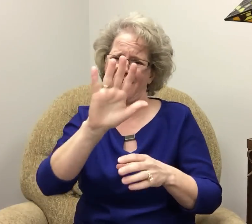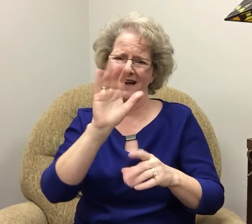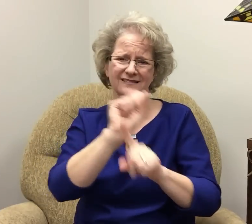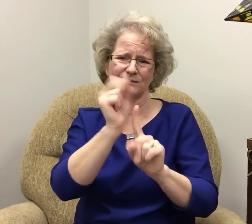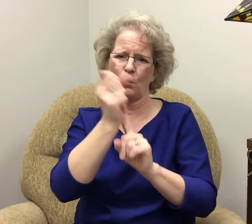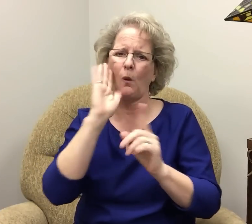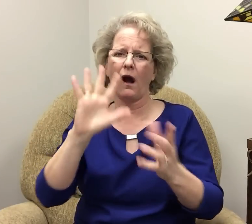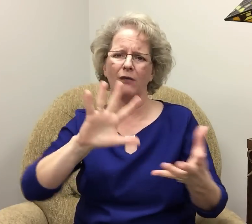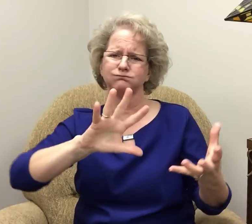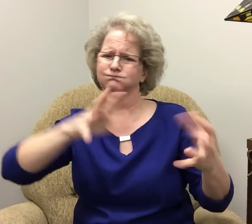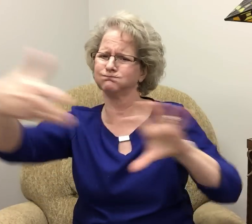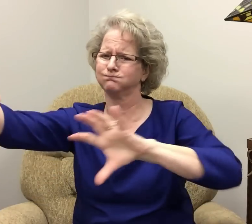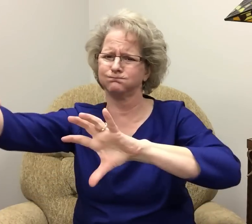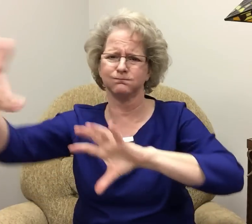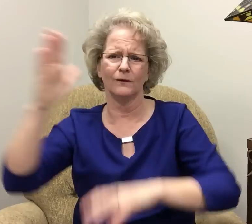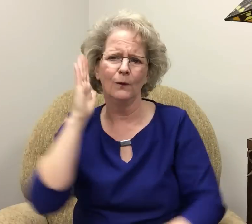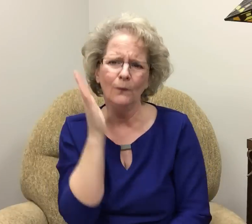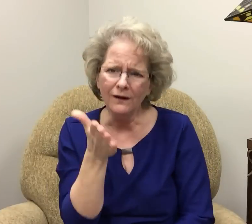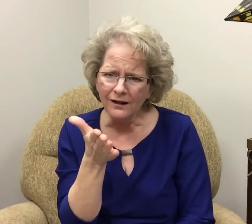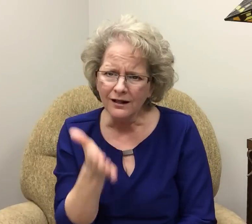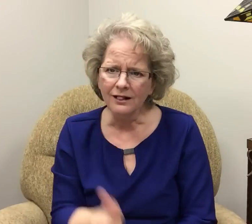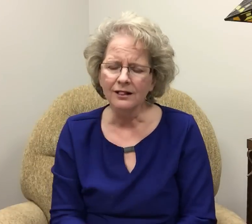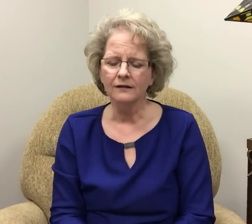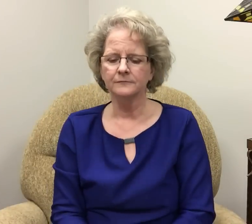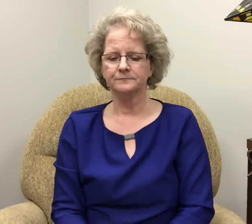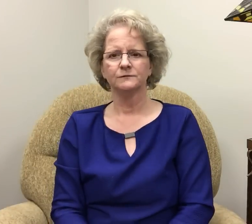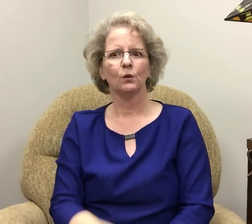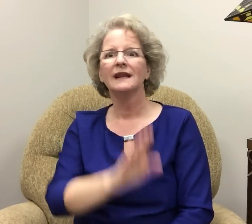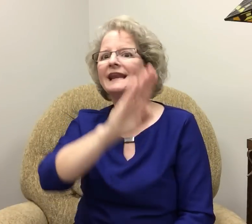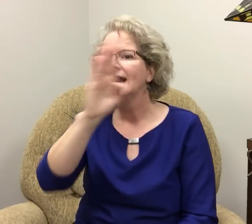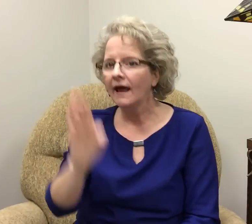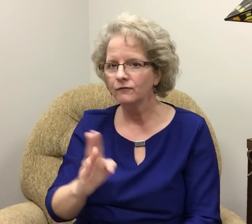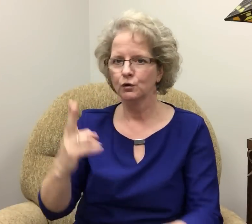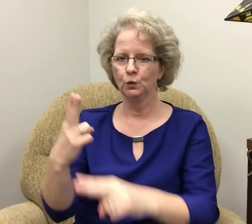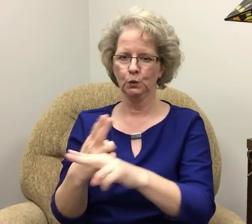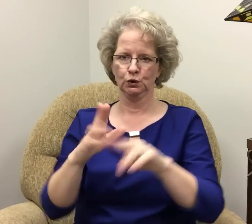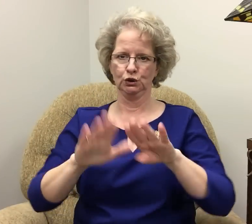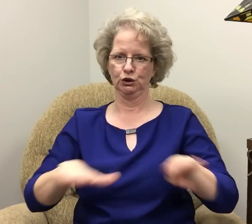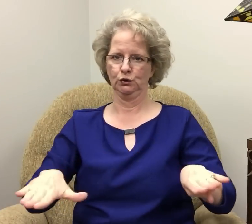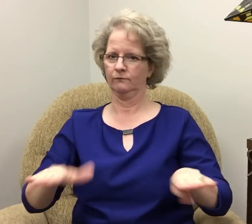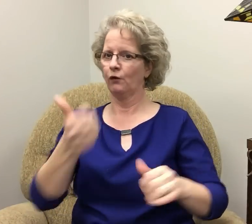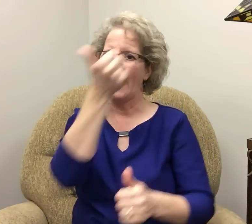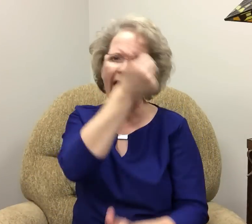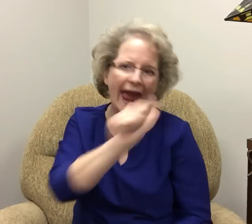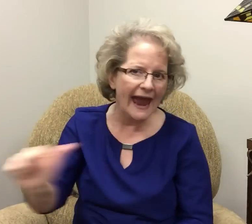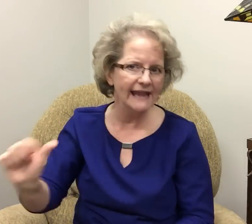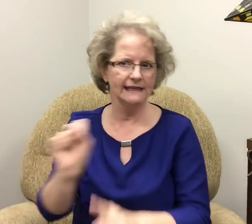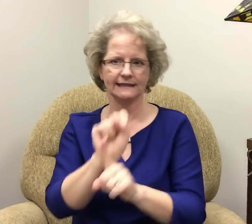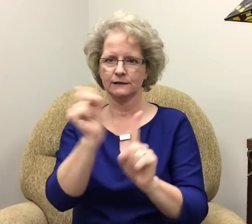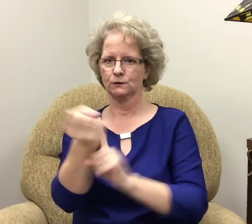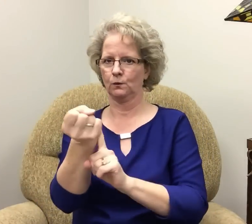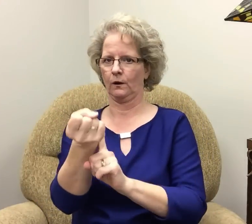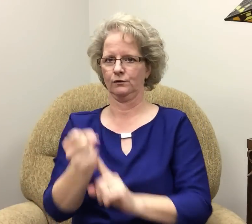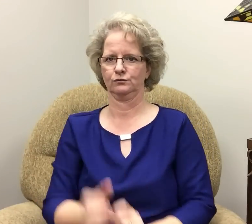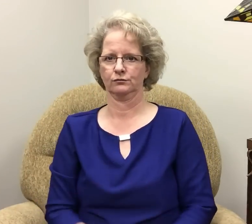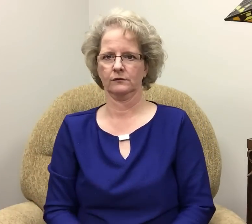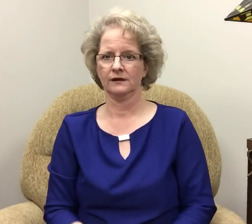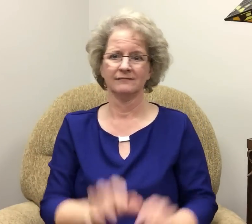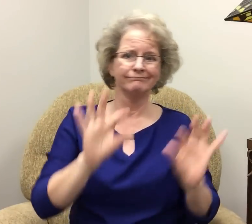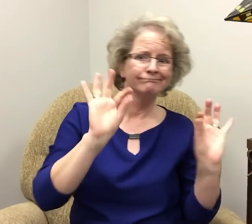Using a child to interpret will cause misunderstandings, so it's never appropriate to use children